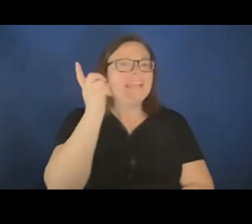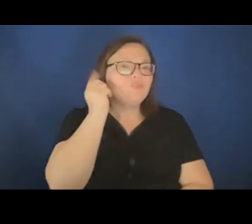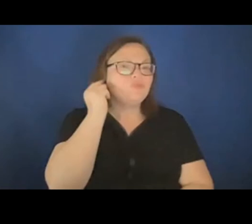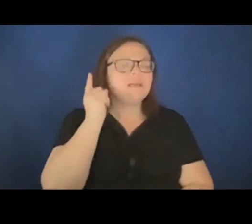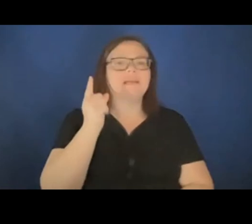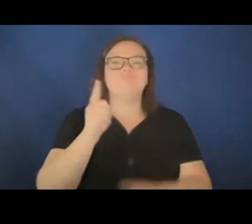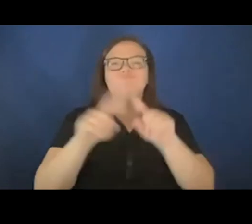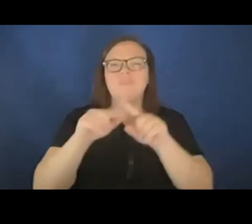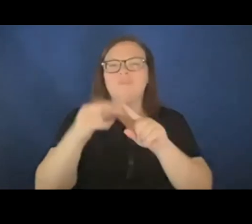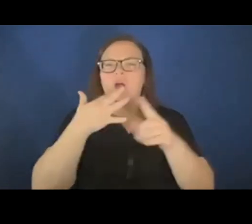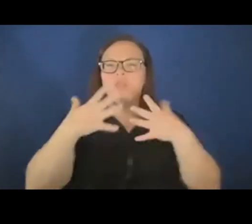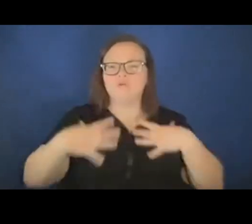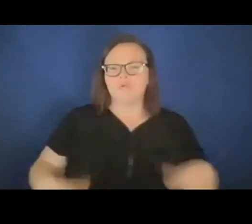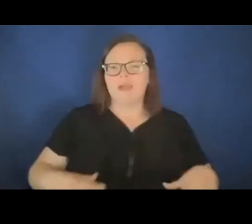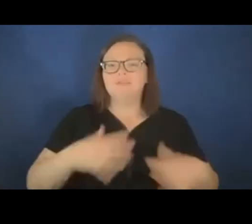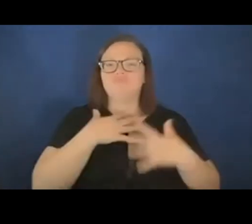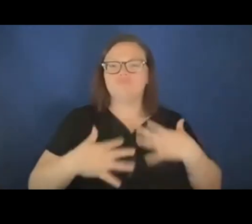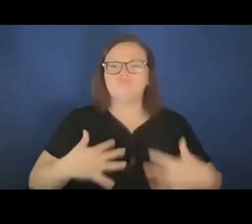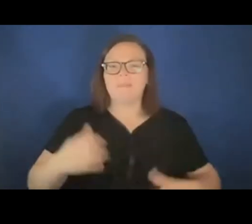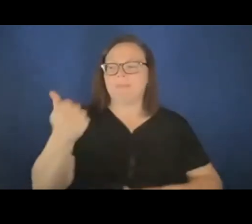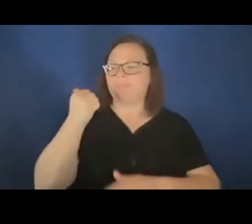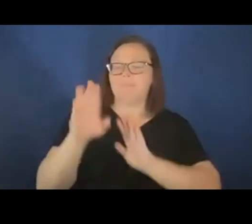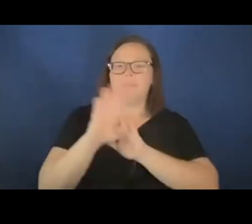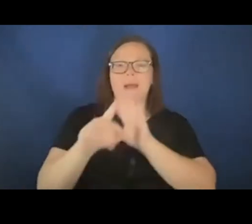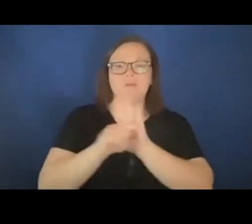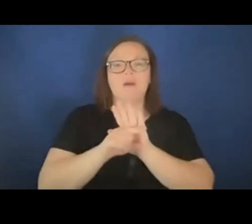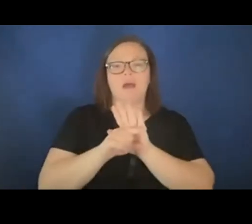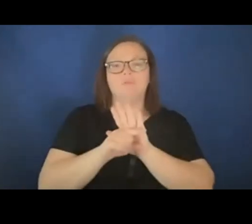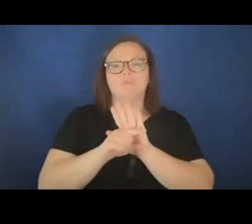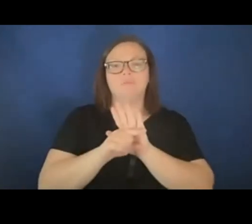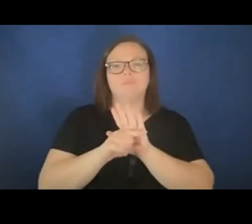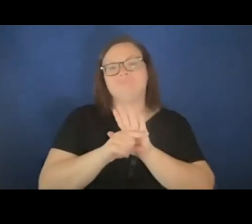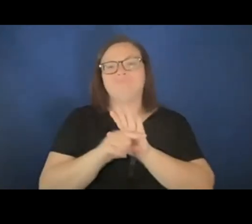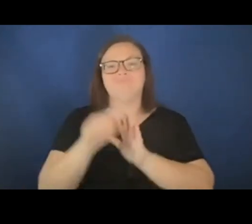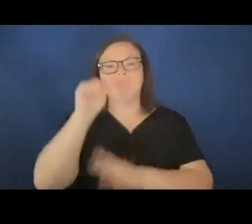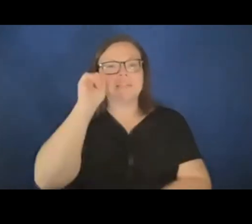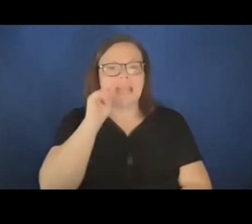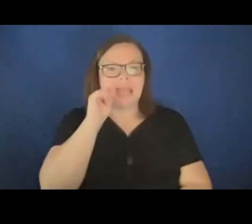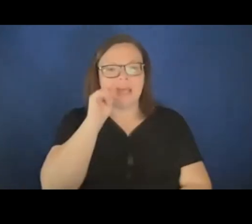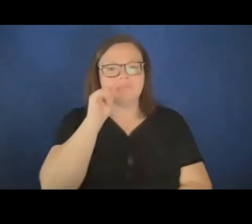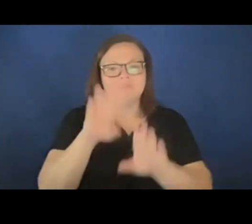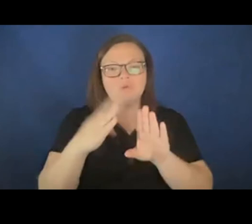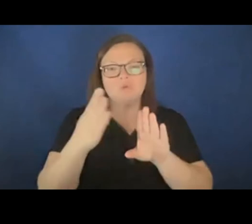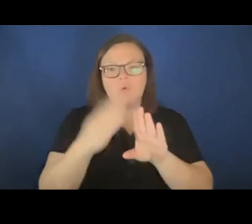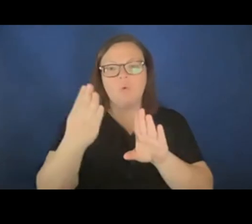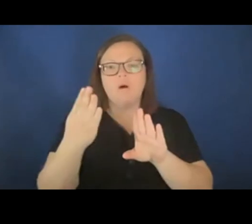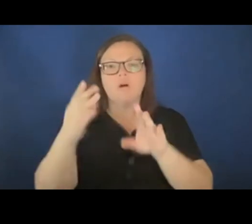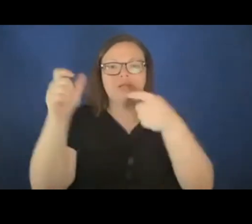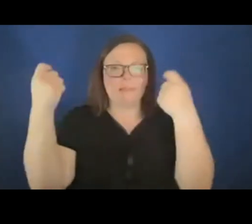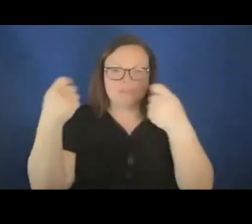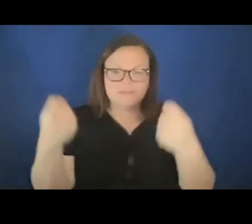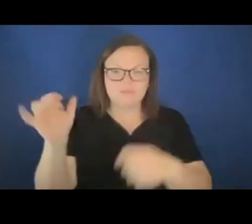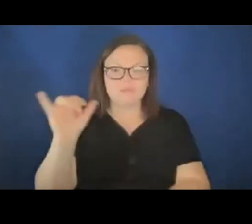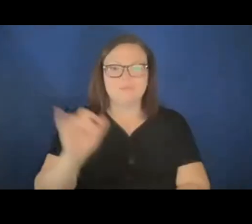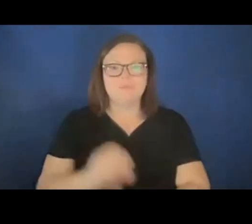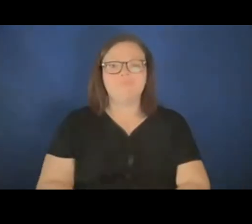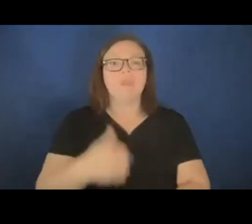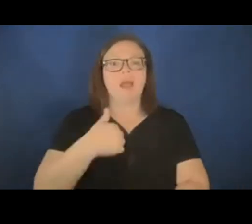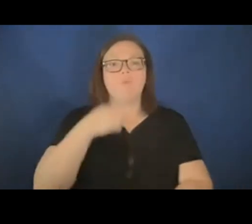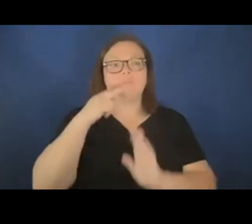dress, and my background is a beige door and cabinets. I'm going to be reading a poem by